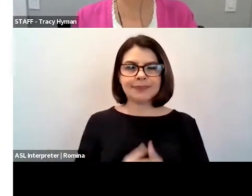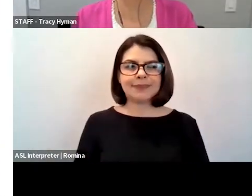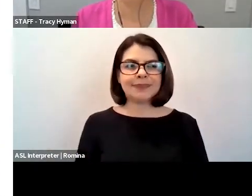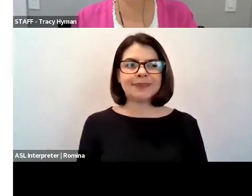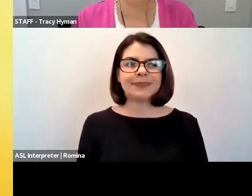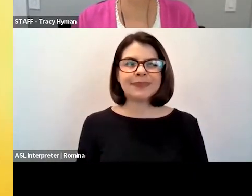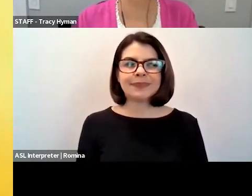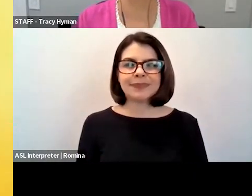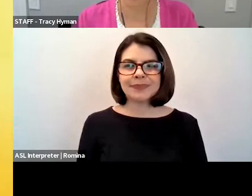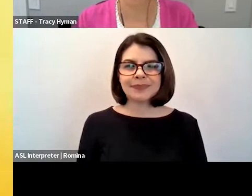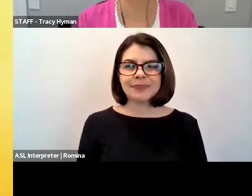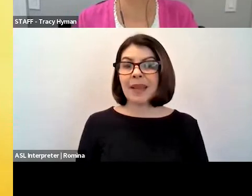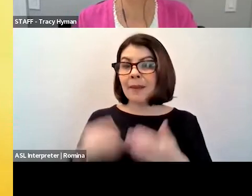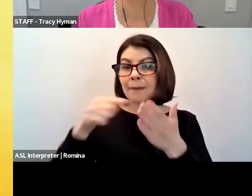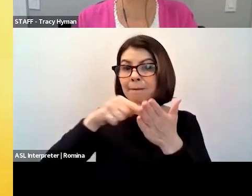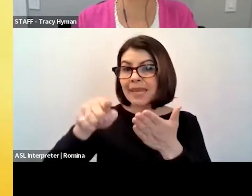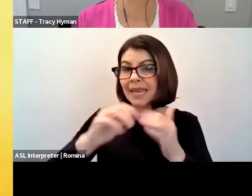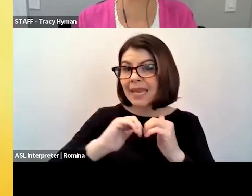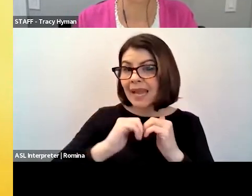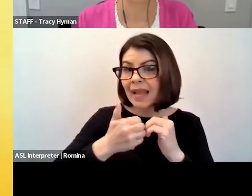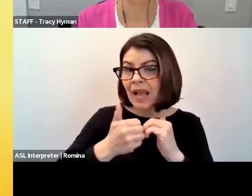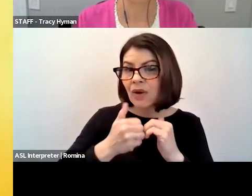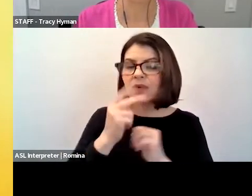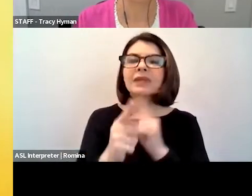So let's talk about how you're paid for these types of uses.